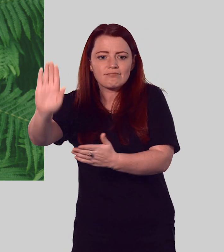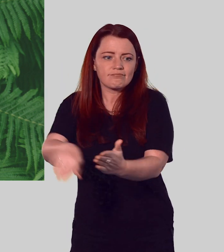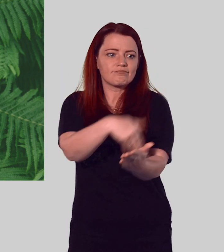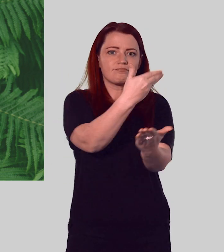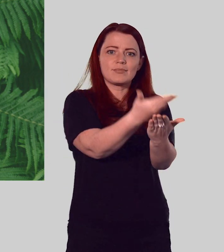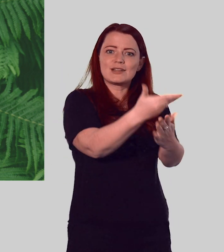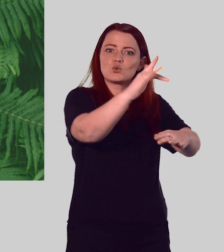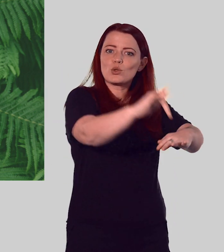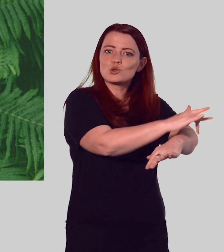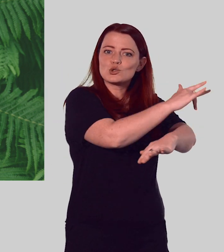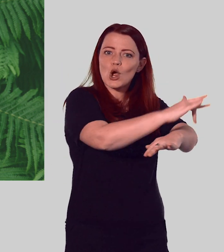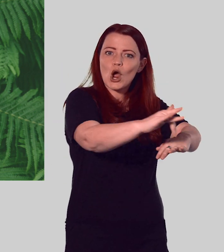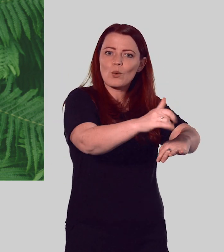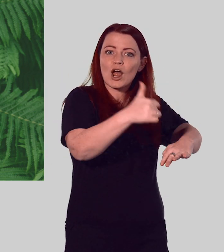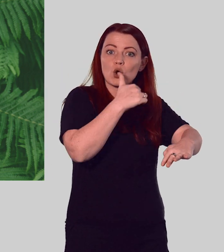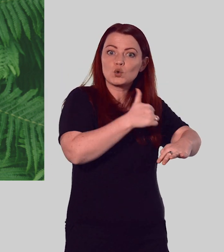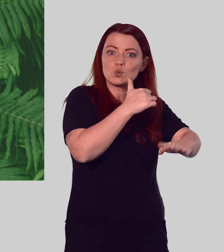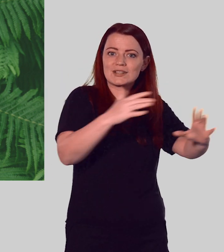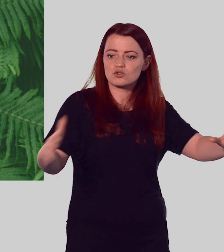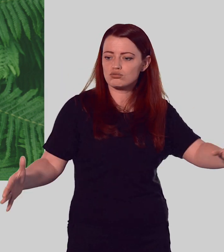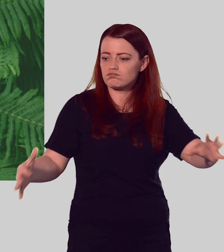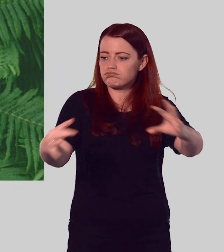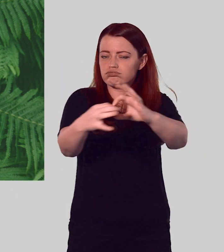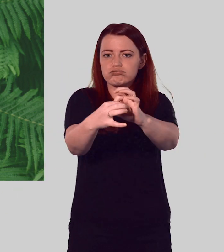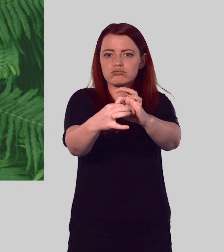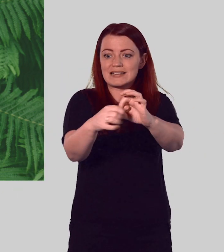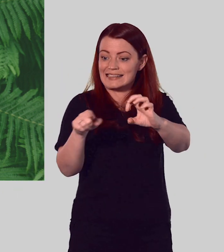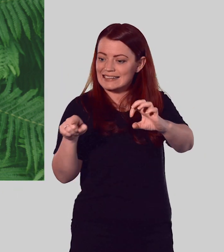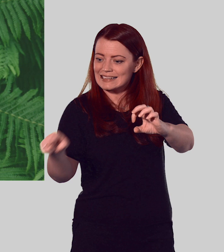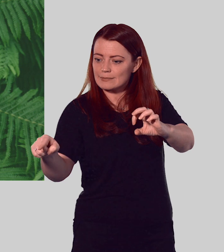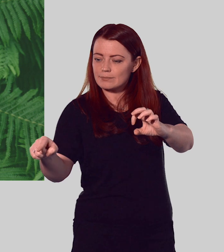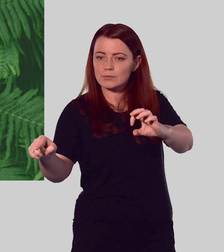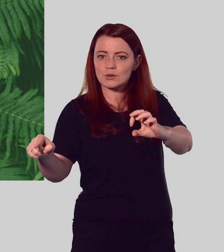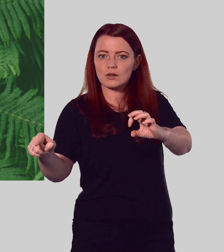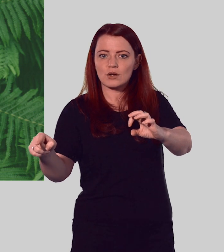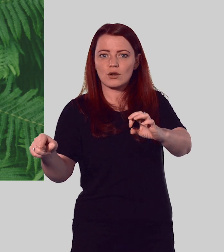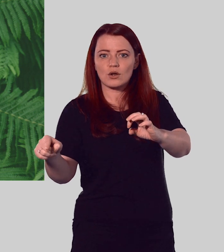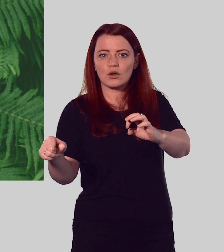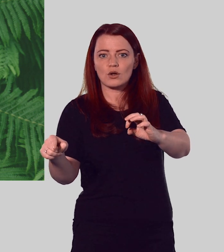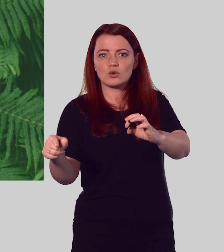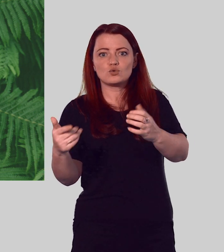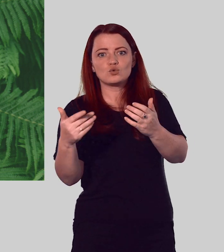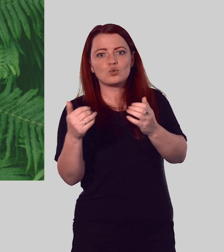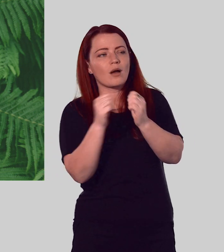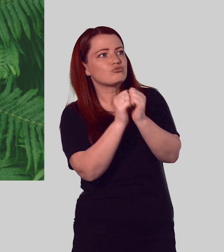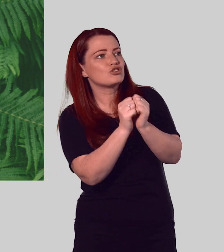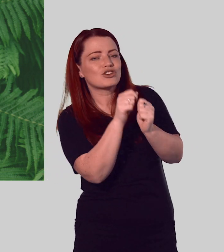and use it as a bridge to bring him to appreciate the work that we're doing and